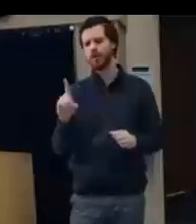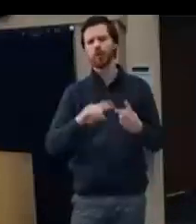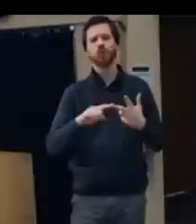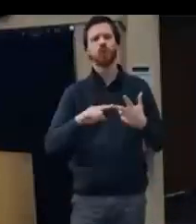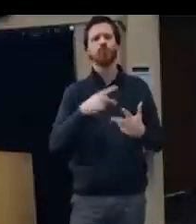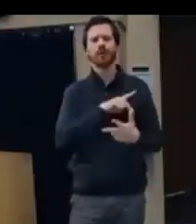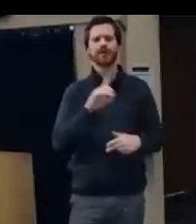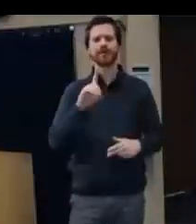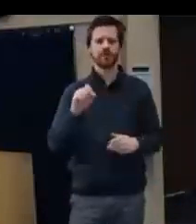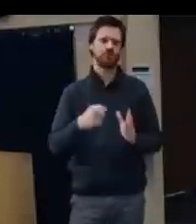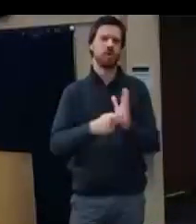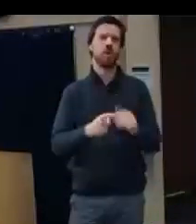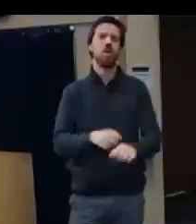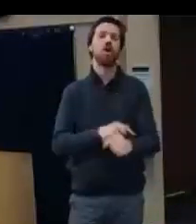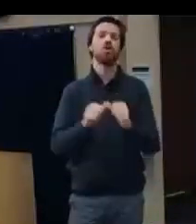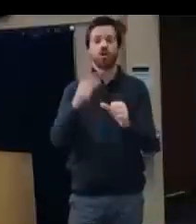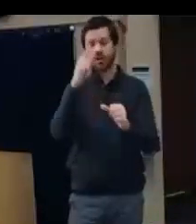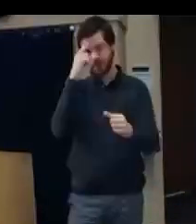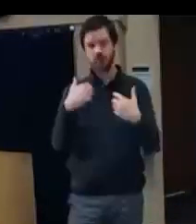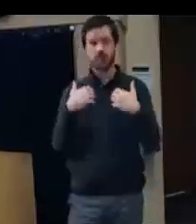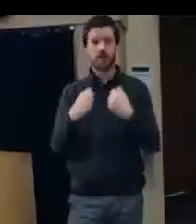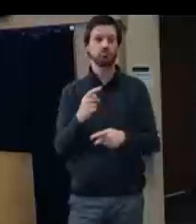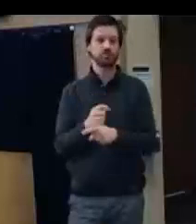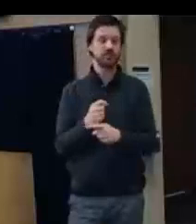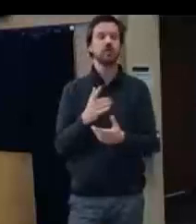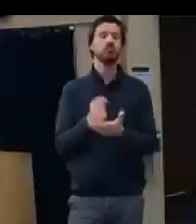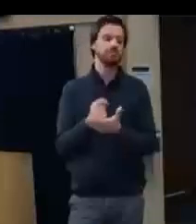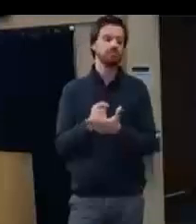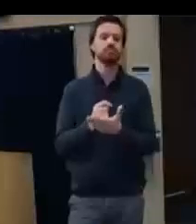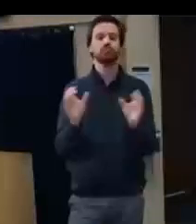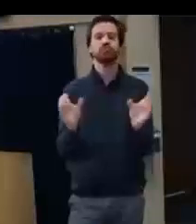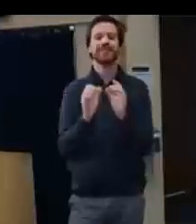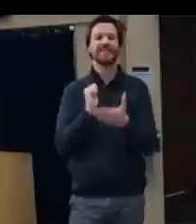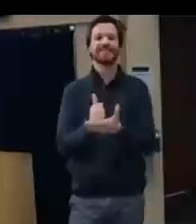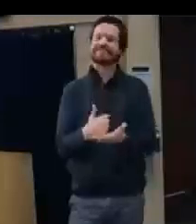disorder that requires longer term treatment Andor Crisis Intervention I'm probably not the